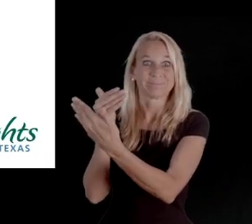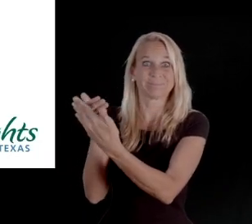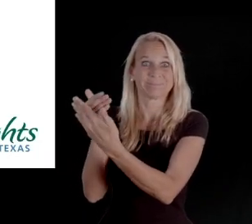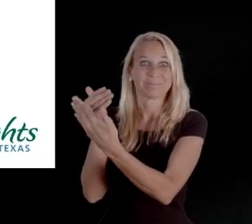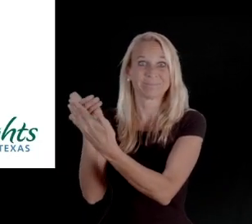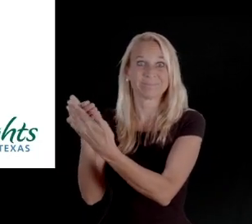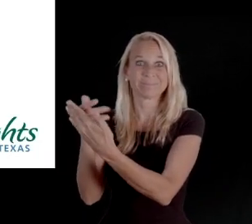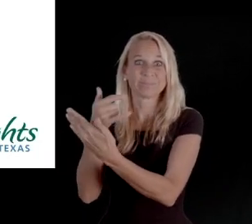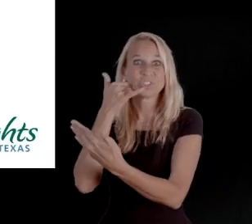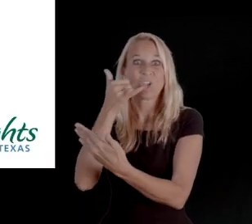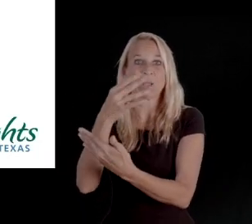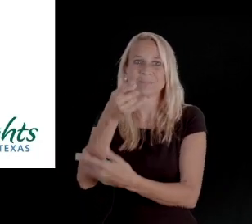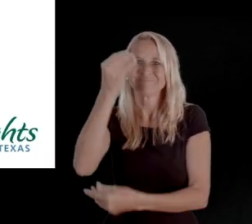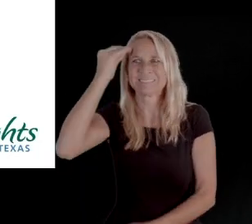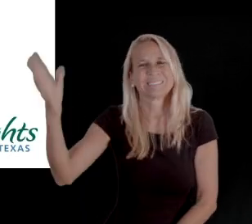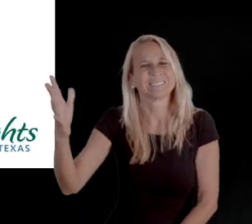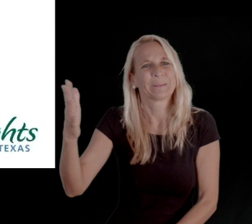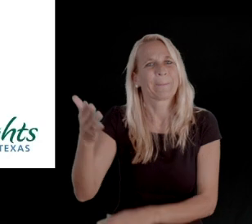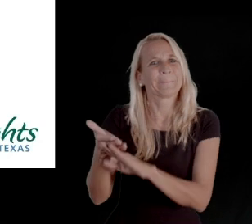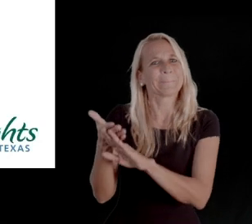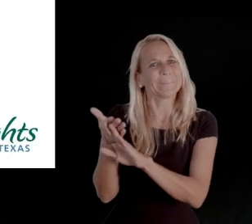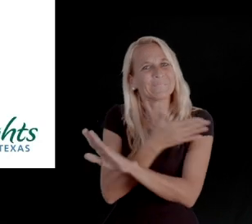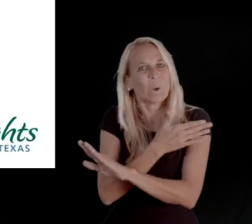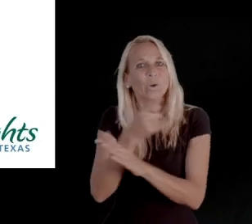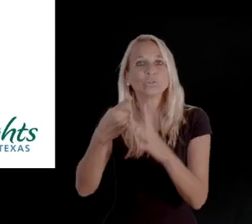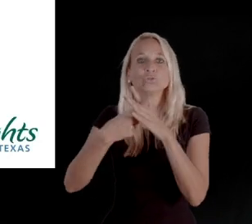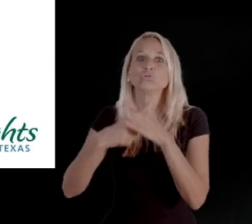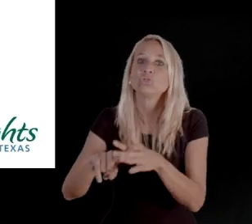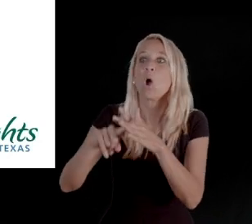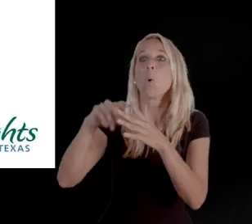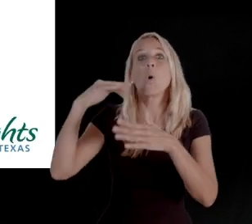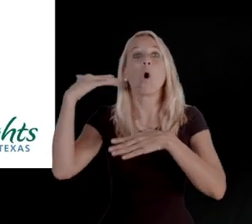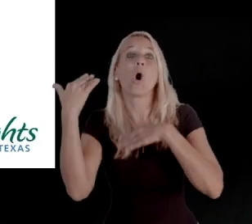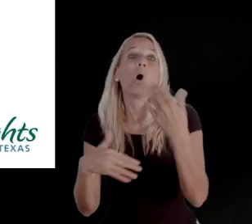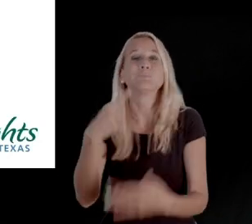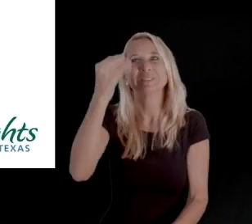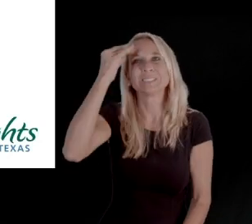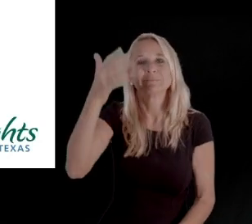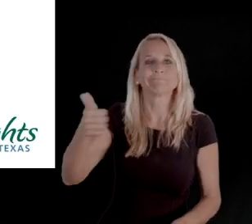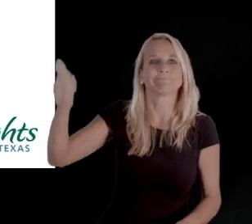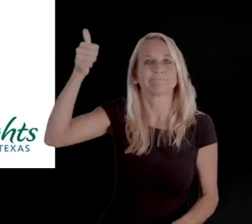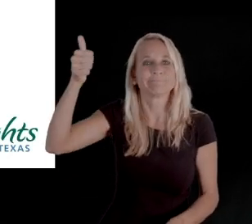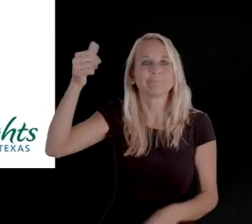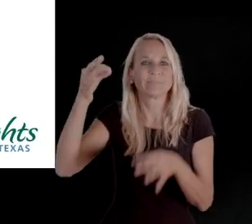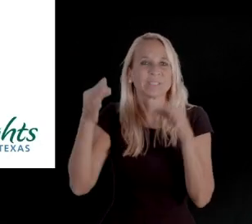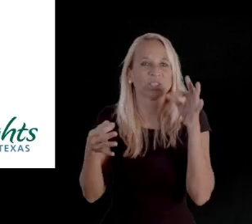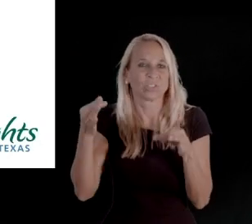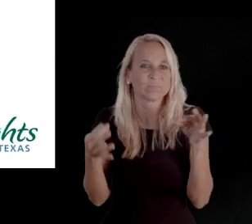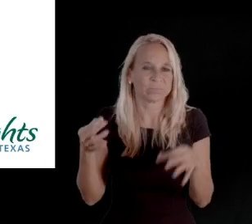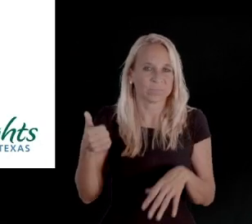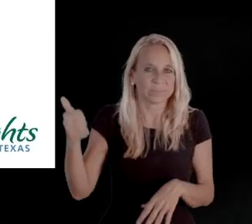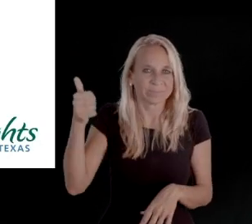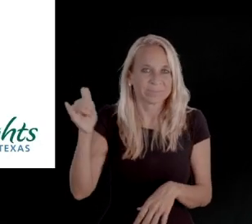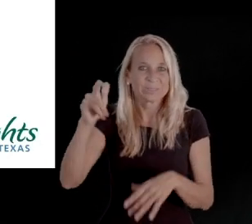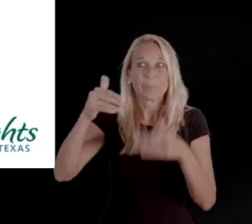you call in and you tell the hearing officer before you begin or after they go through the introduction,